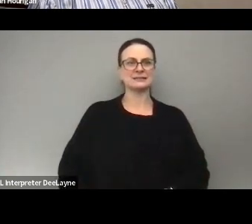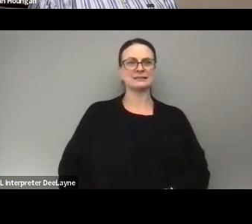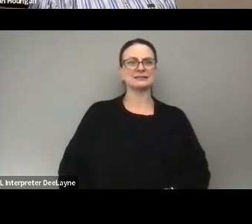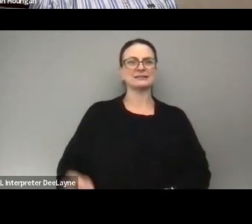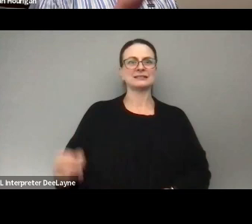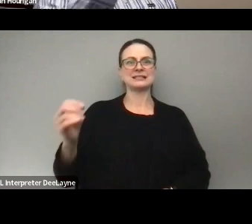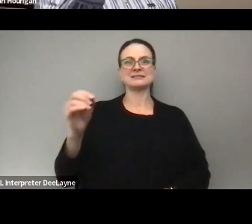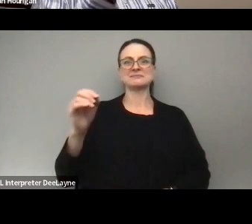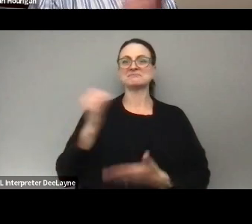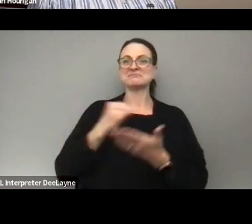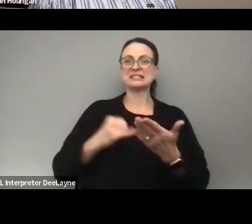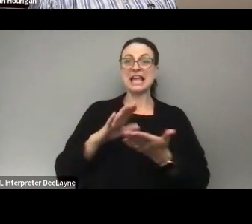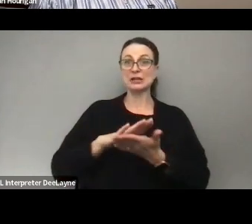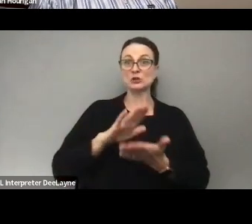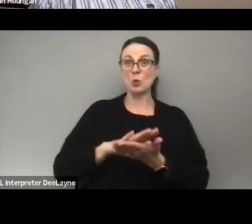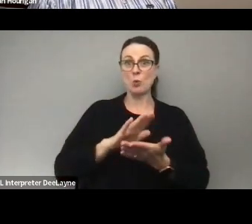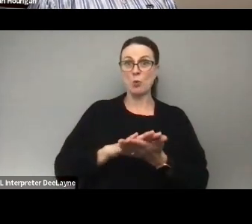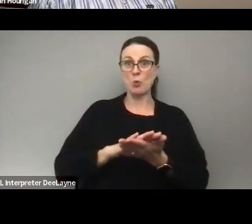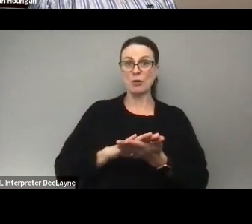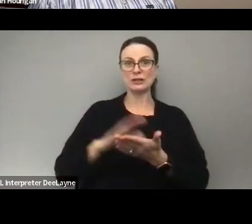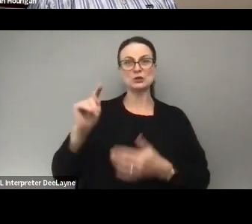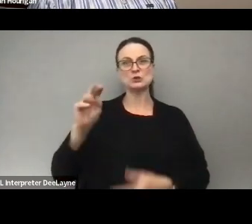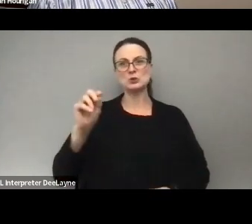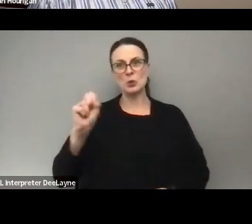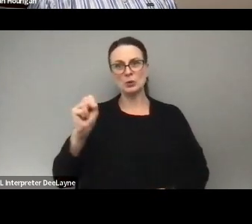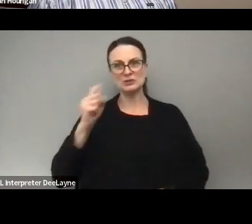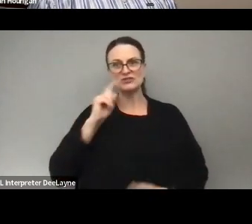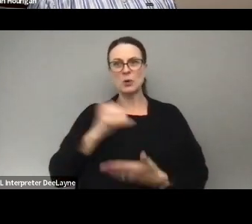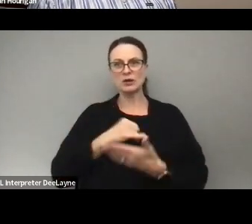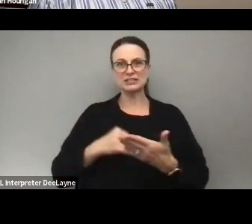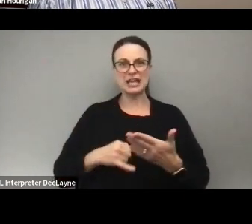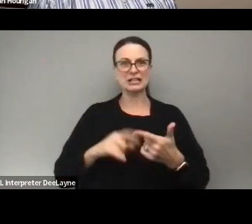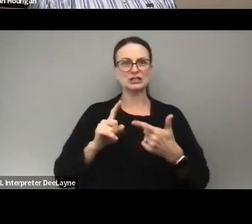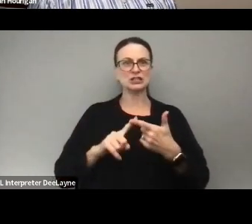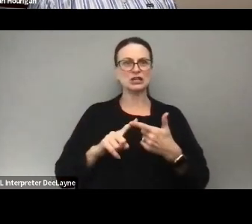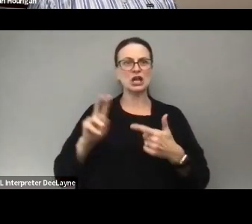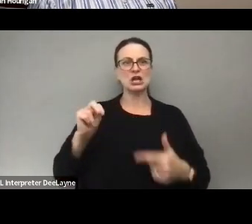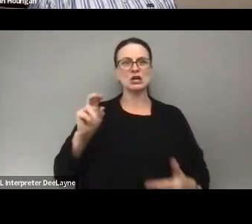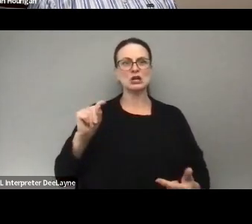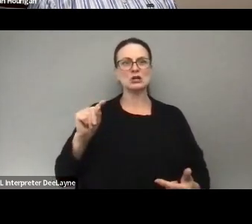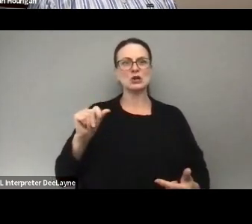kids can draw sketches of things. Notability, which is a notetaking tool that allows students